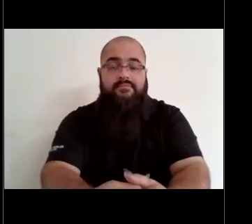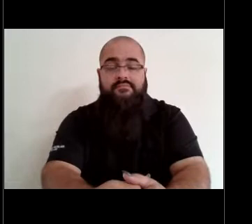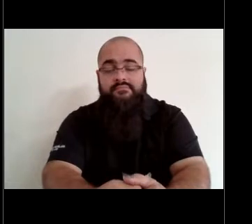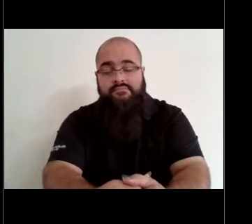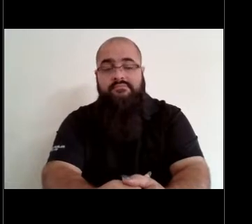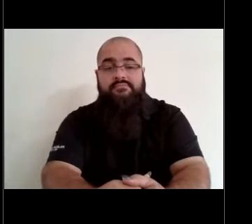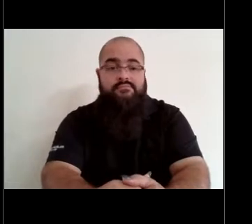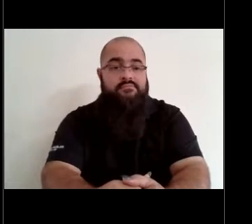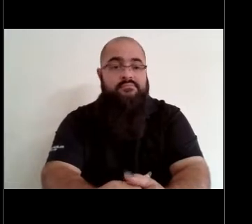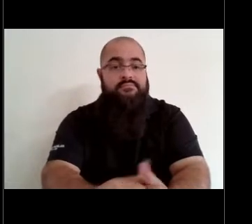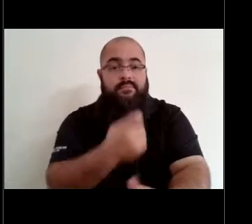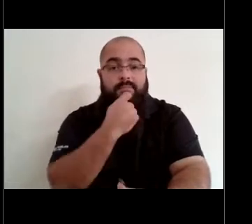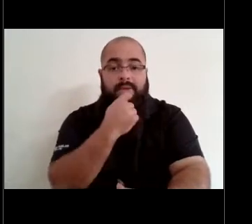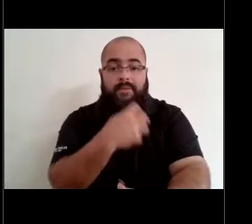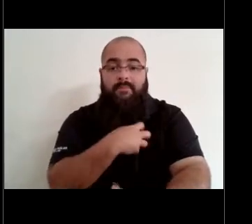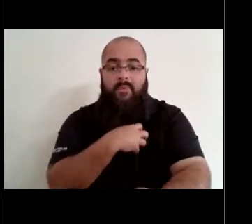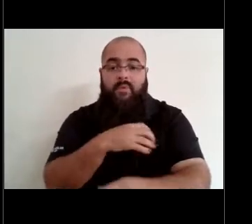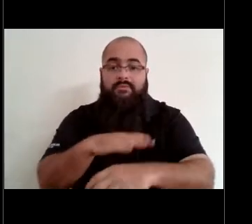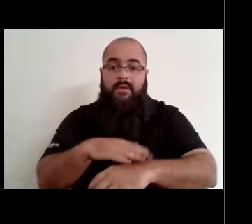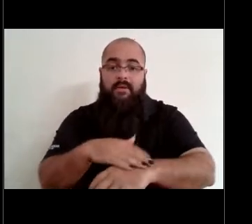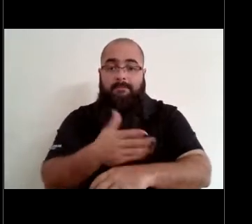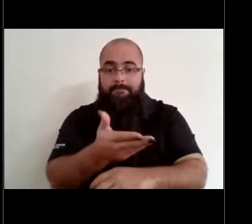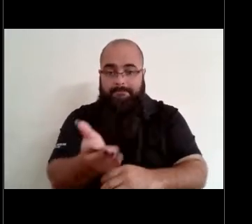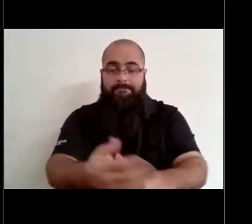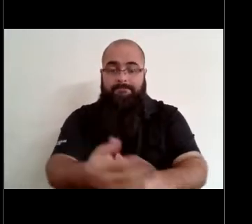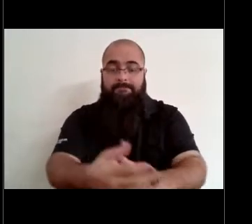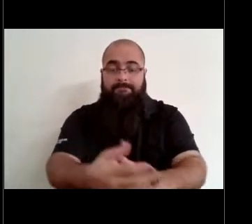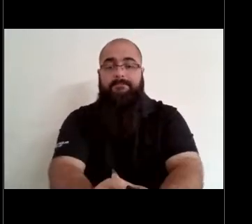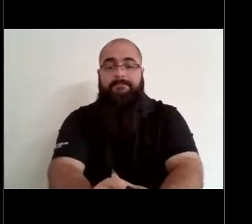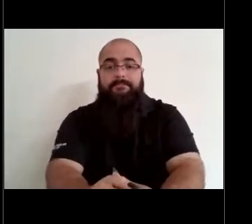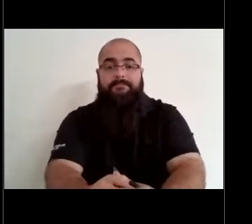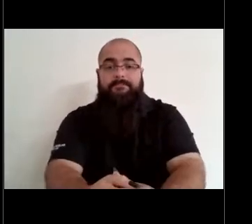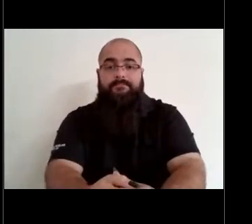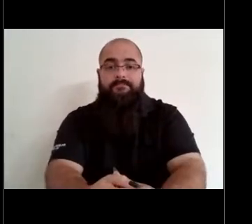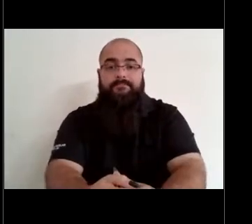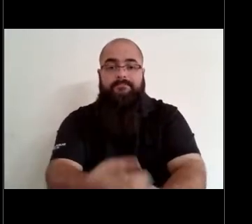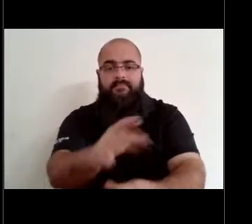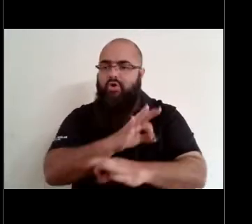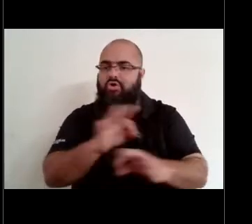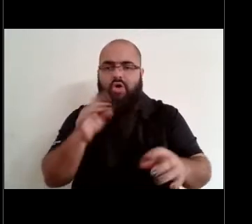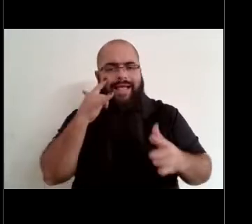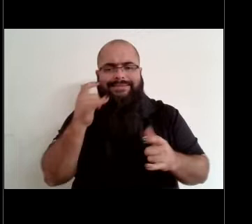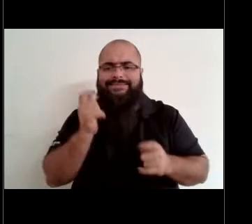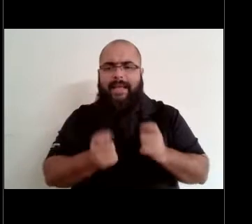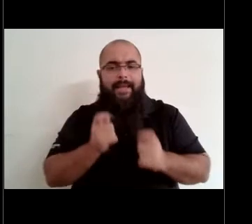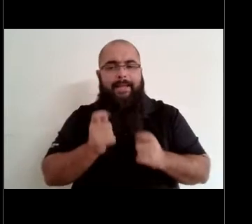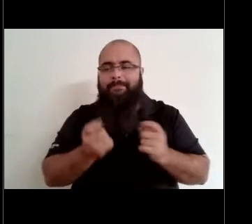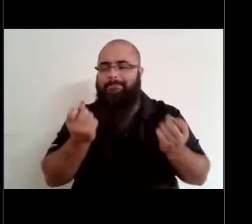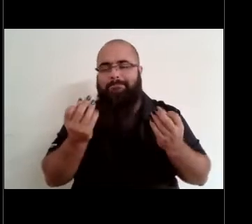We also ask, which is really important, about compliance with those domestic violence orders